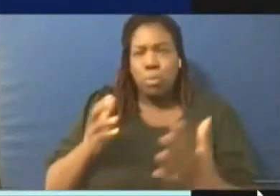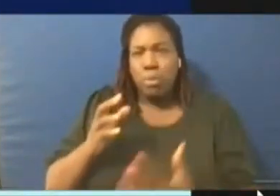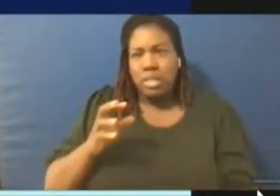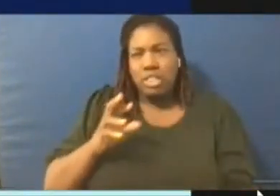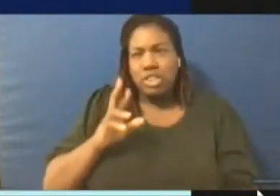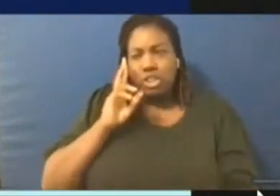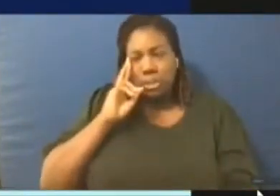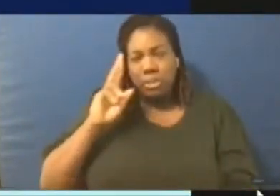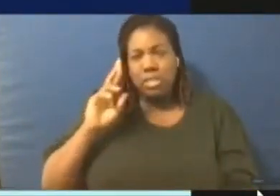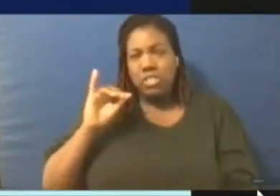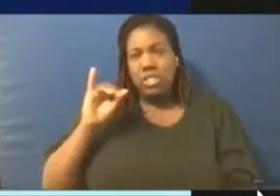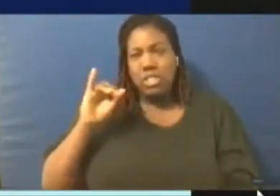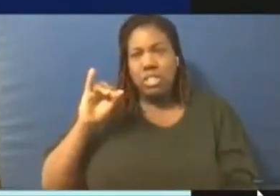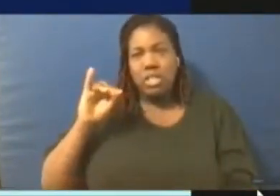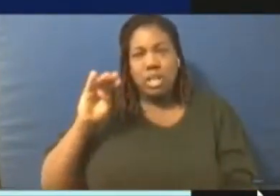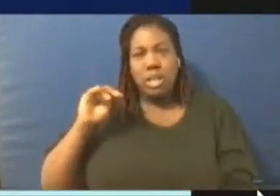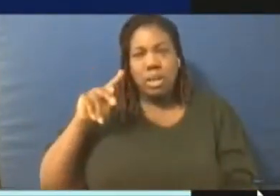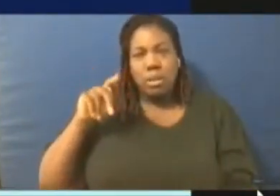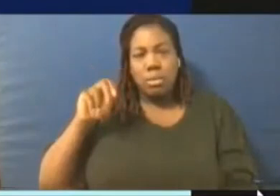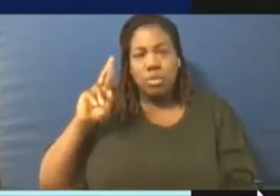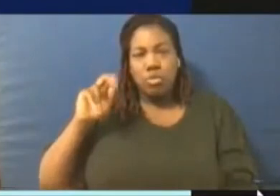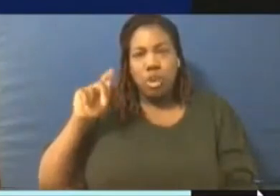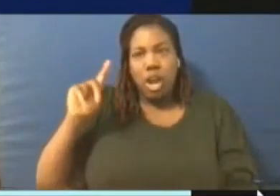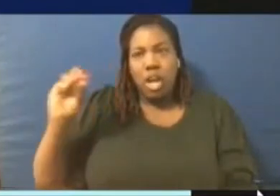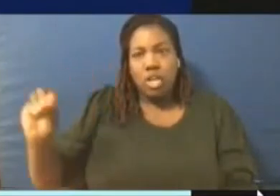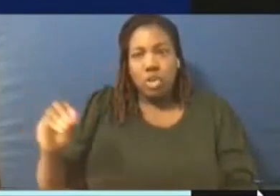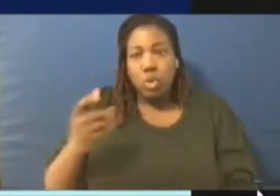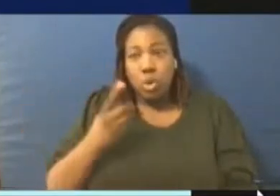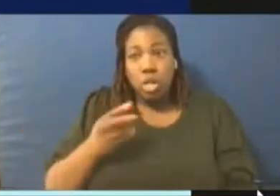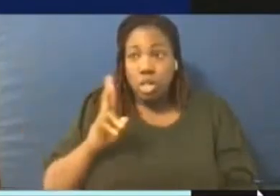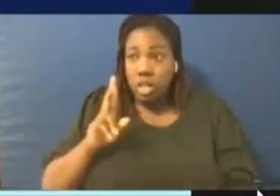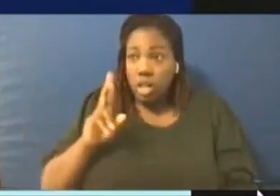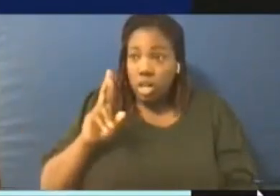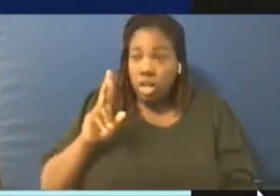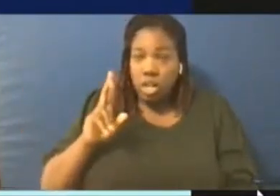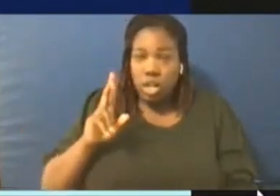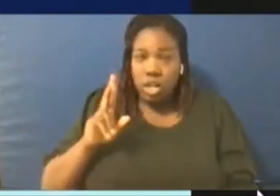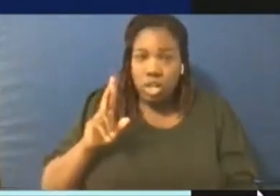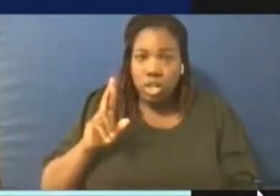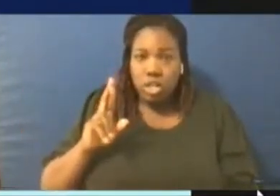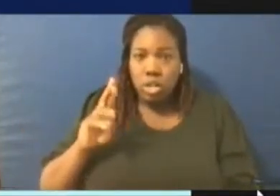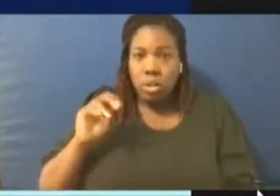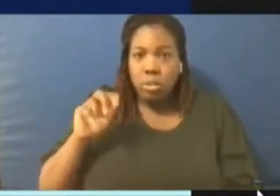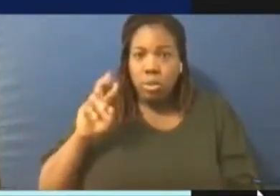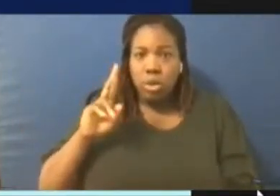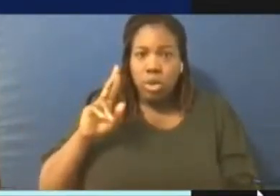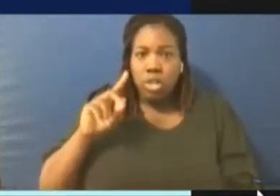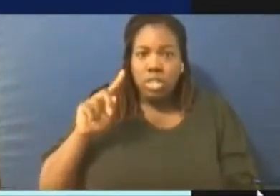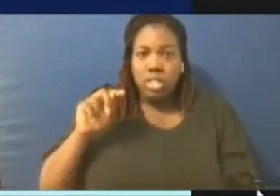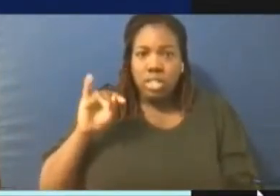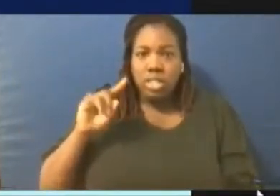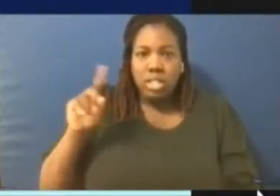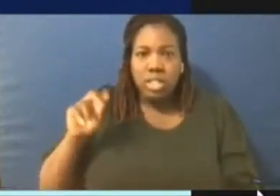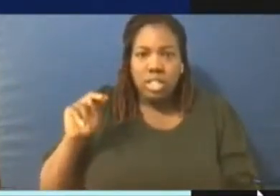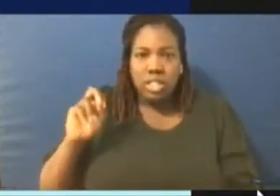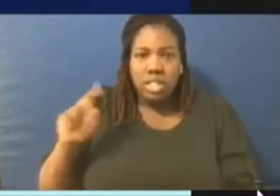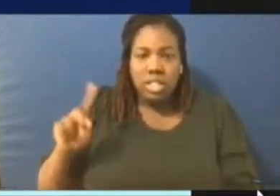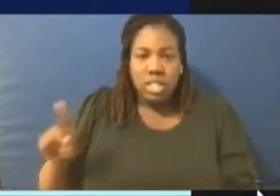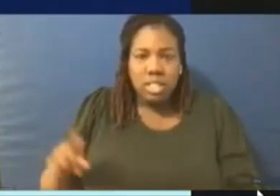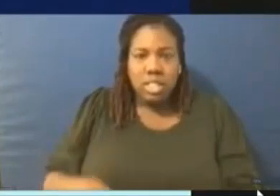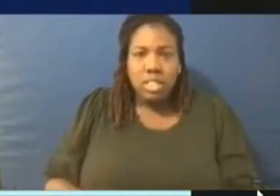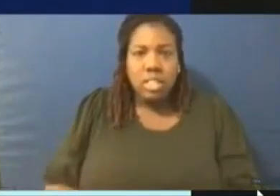I also want to give a shout out to my colleagues on the subcommittee and to our chair, Mayra